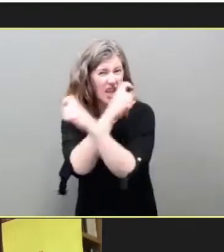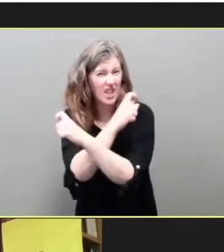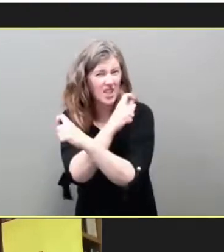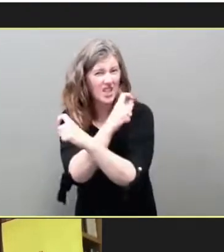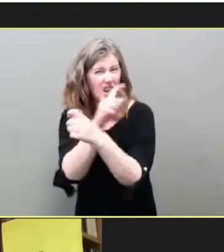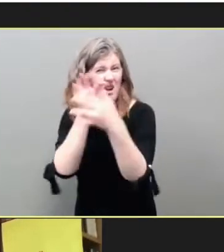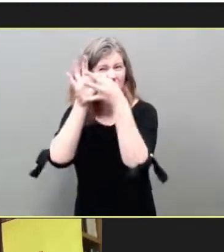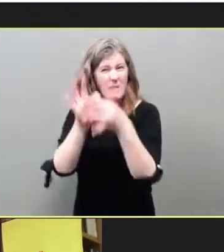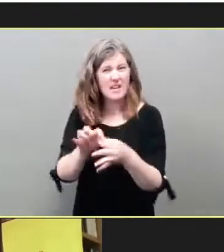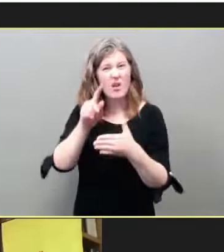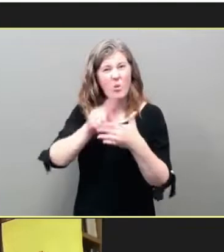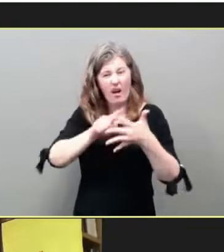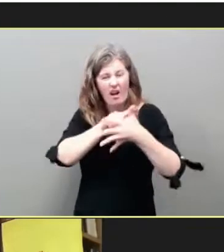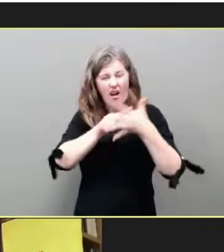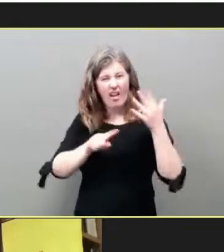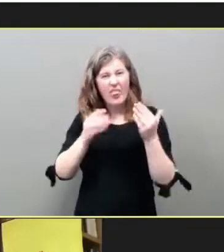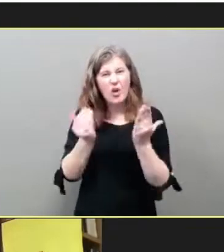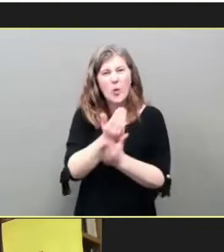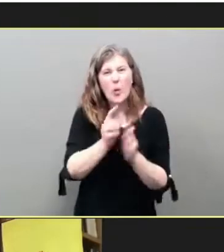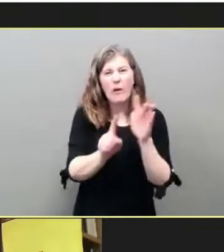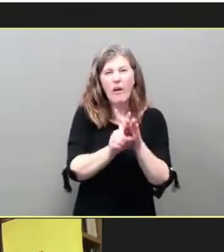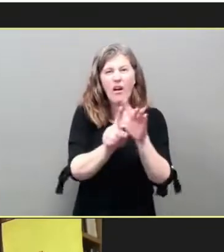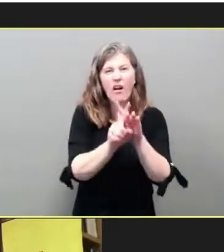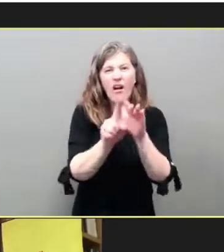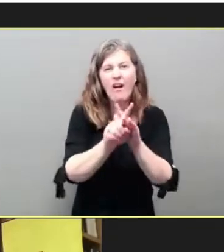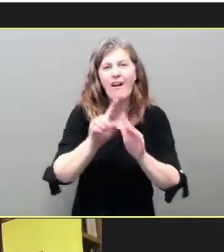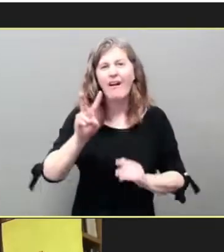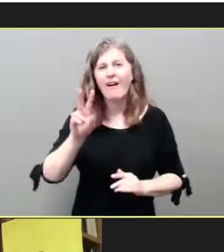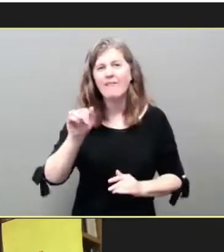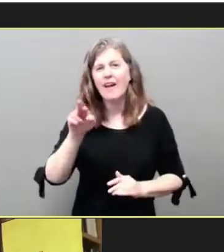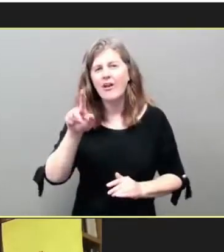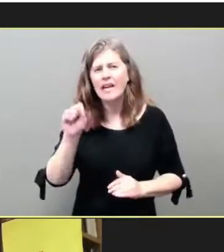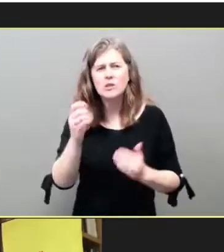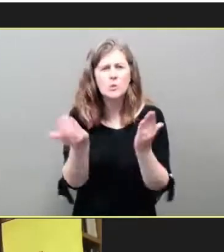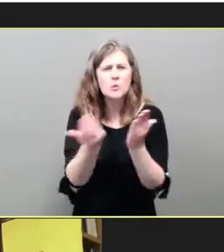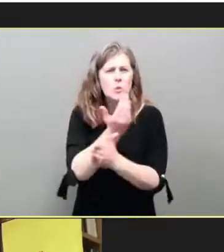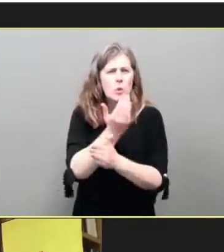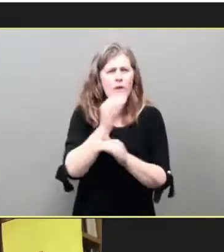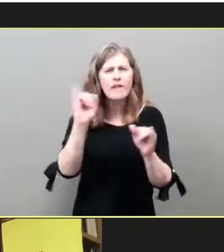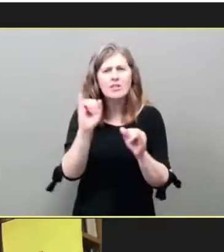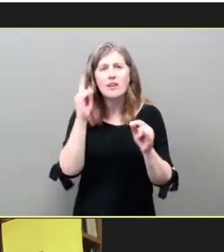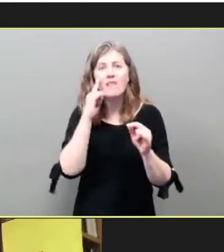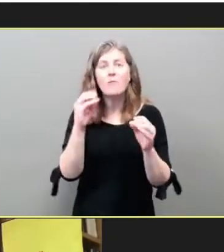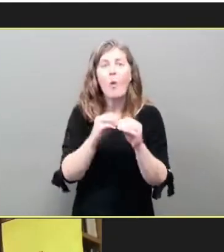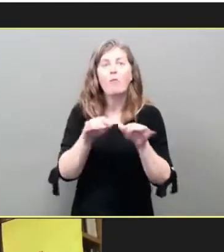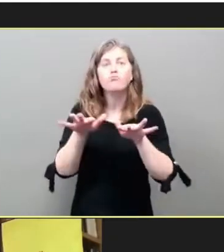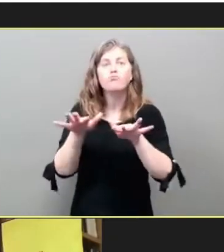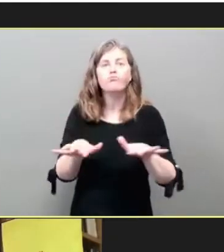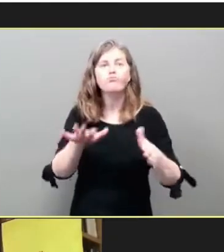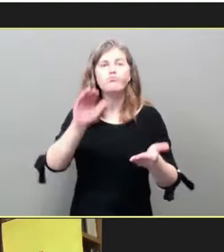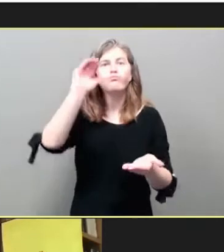variants new infections and relaxed public health uh mitigation strategies.